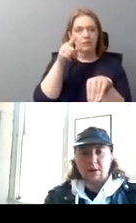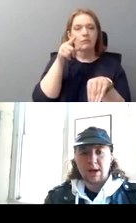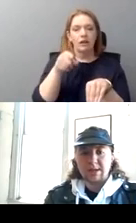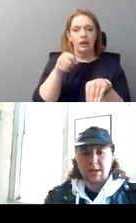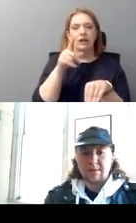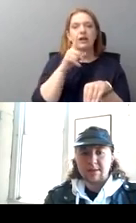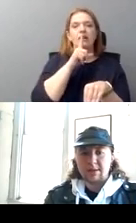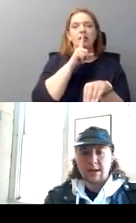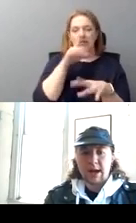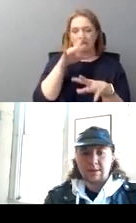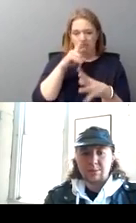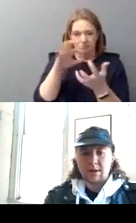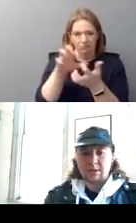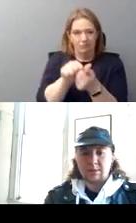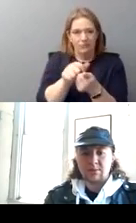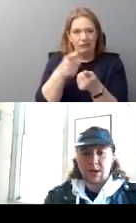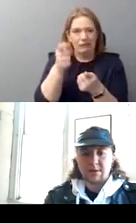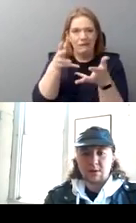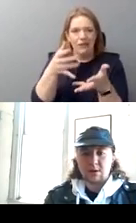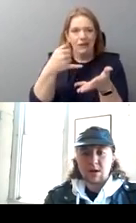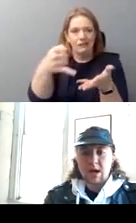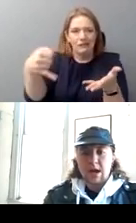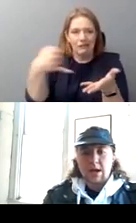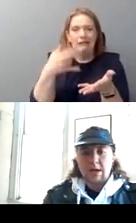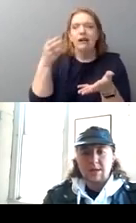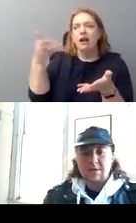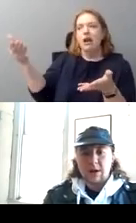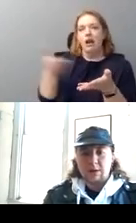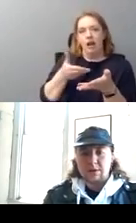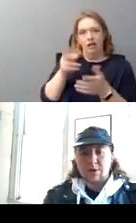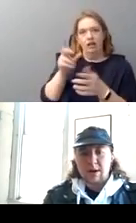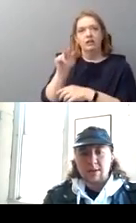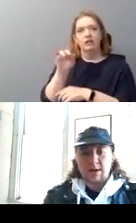the idea of the daily acts and practices of life as art, and David Ireland's practice had